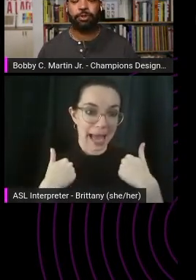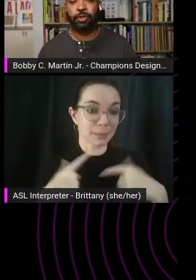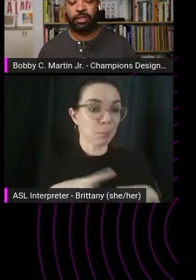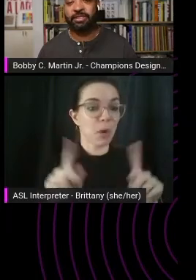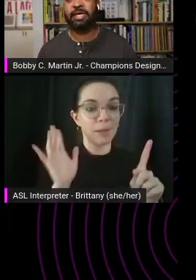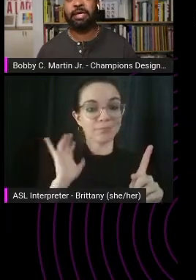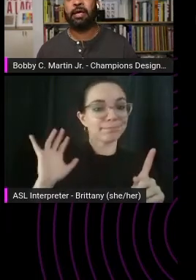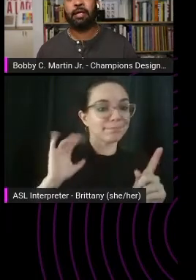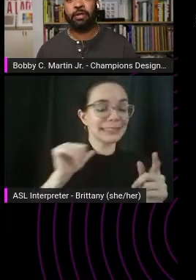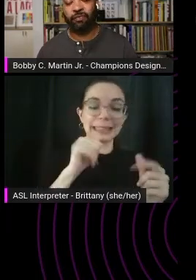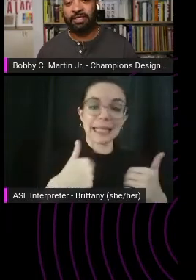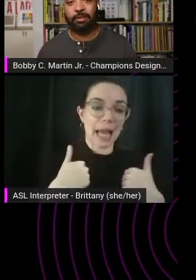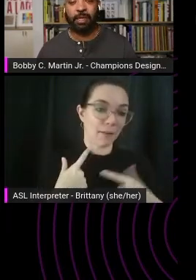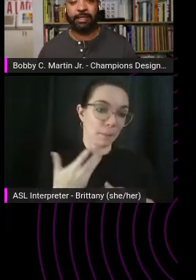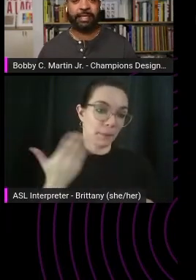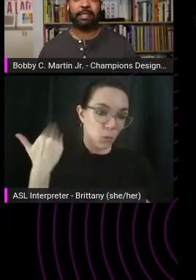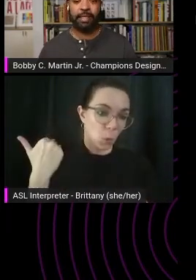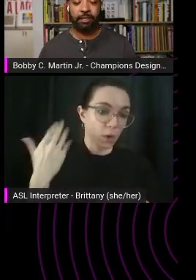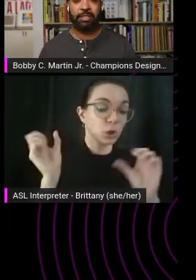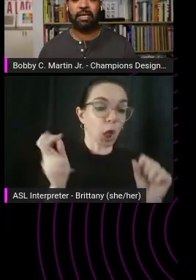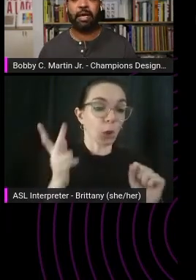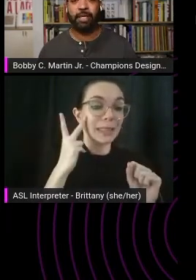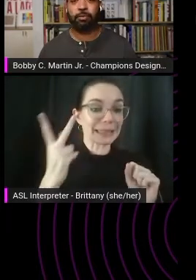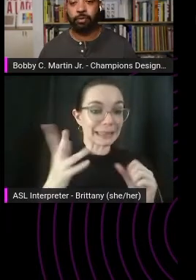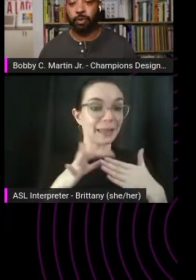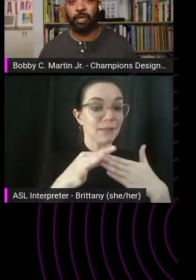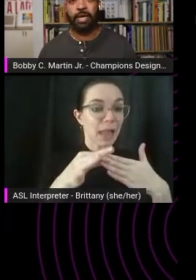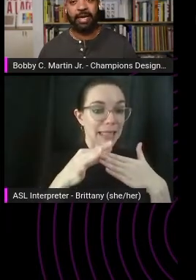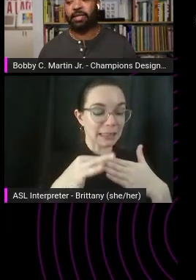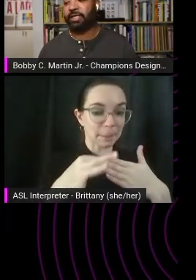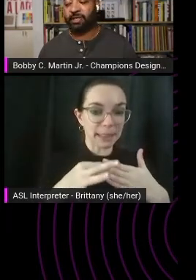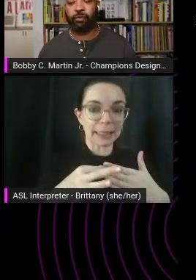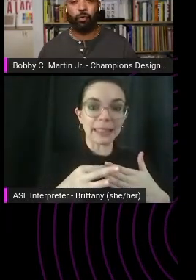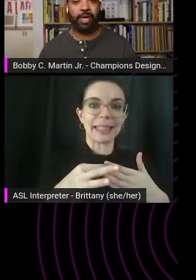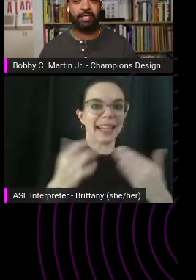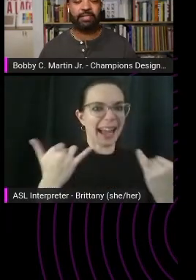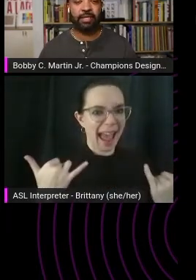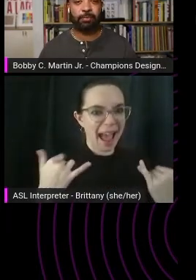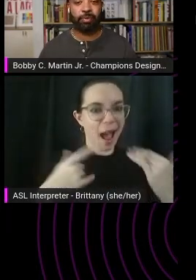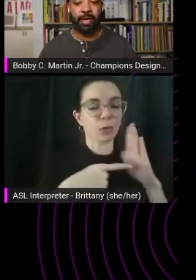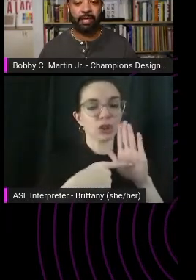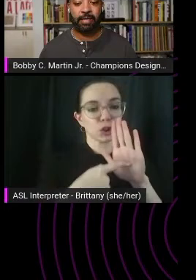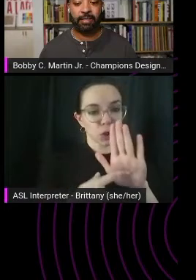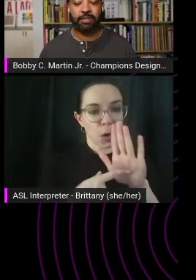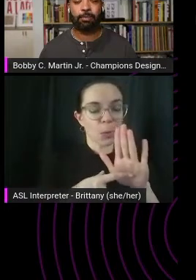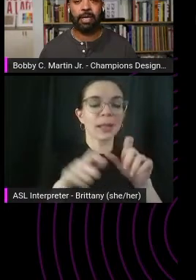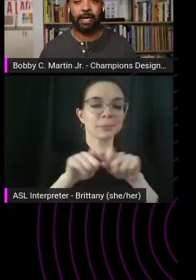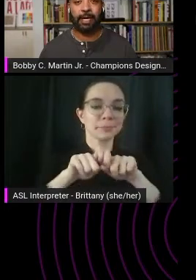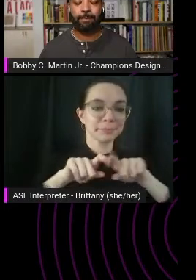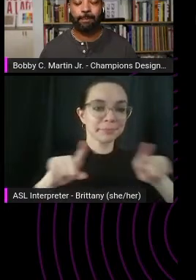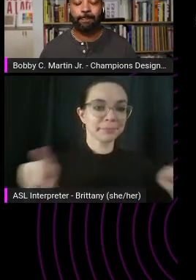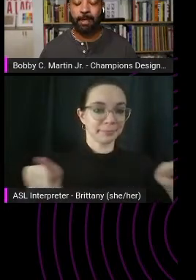So you can see the flexibility literally coming through in these different ways that the brand is applied.